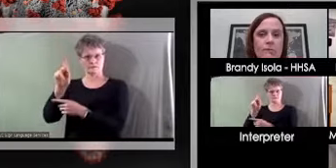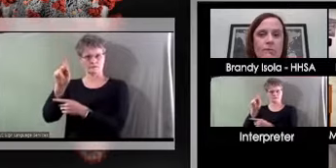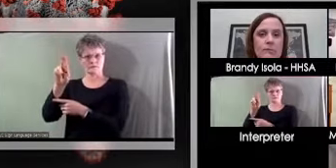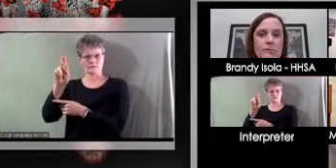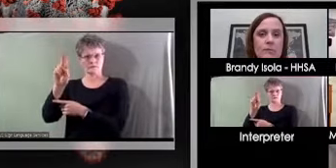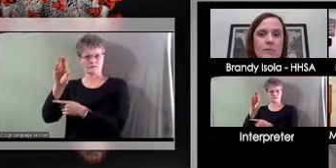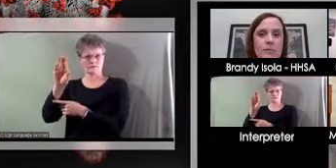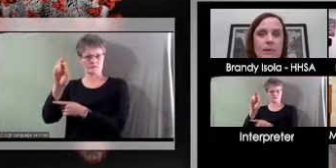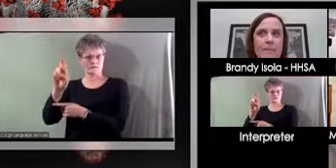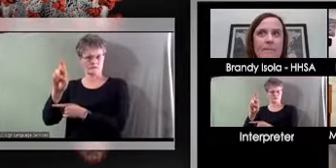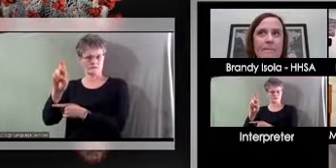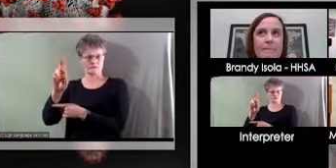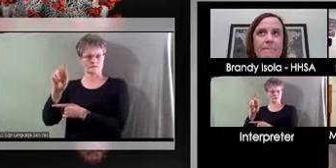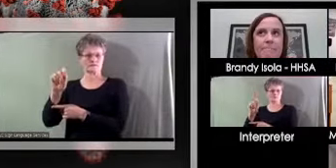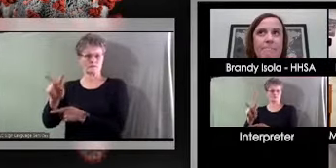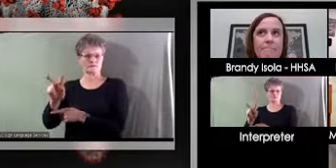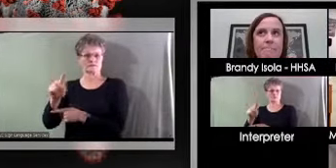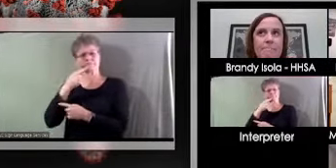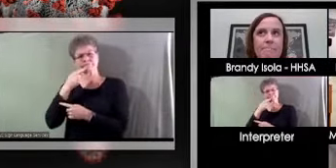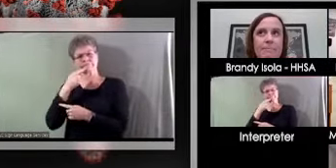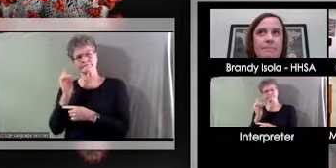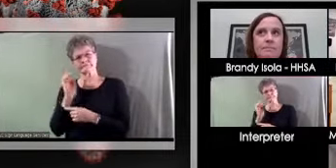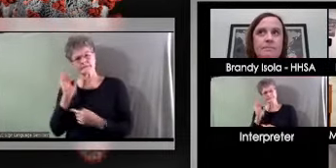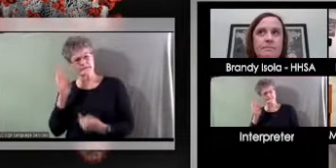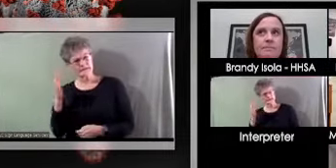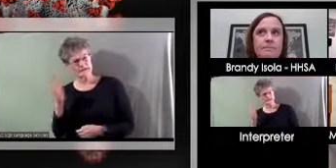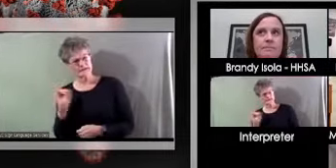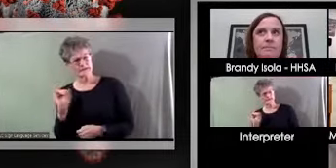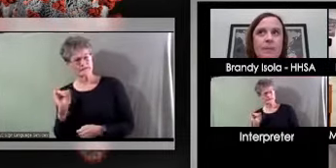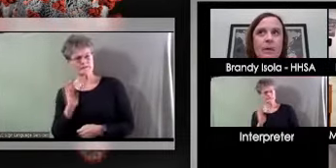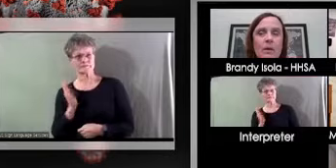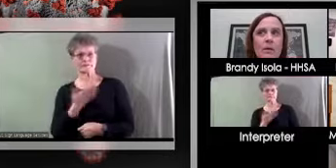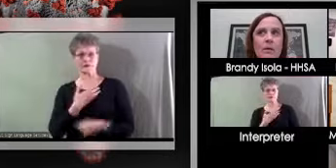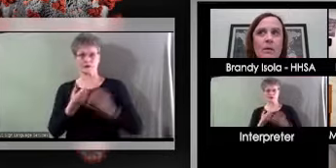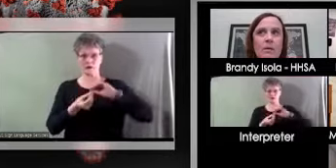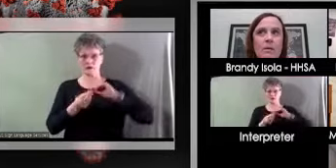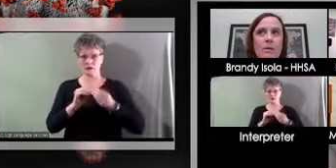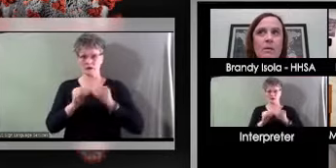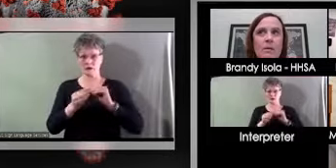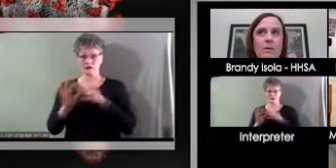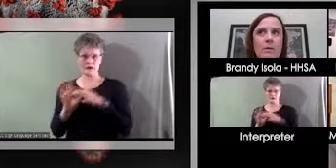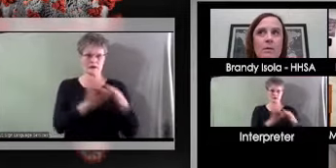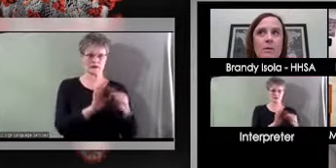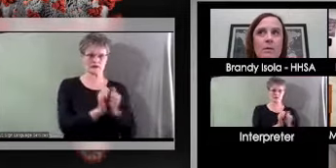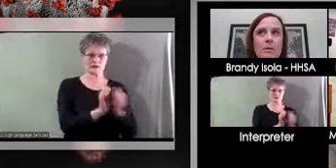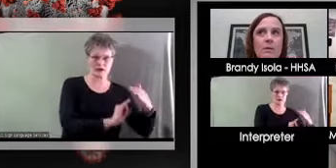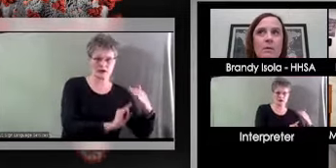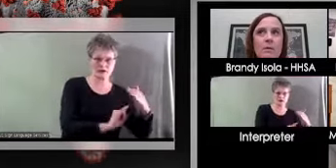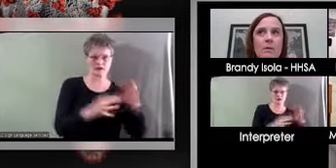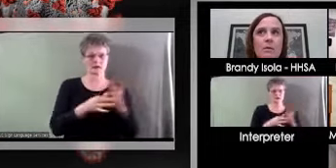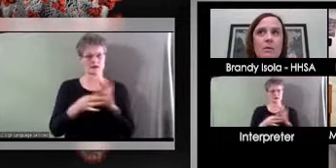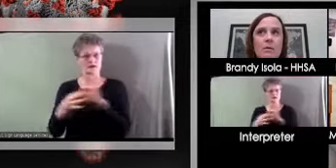you know our numbers are remaining fairly consistent, as far as those in isolation, quarantine and those uh three positive